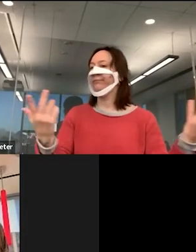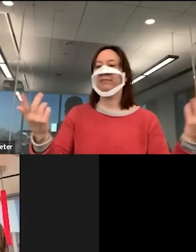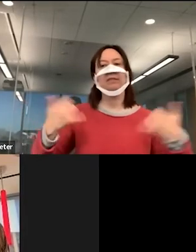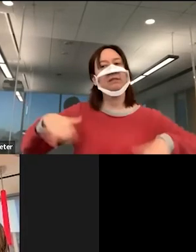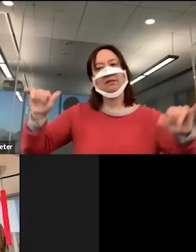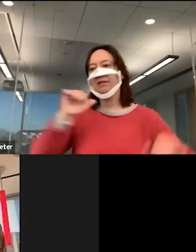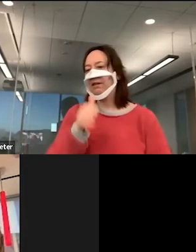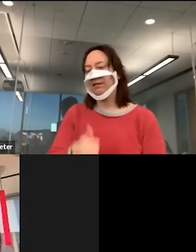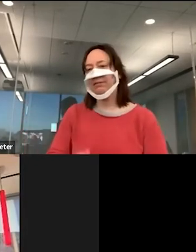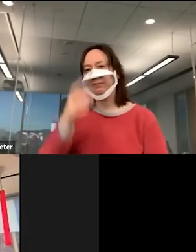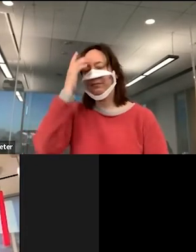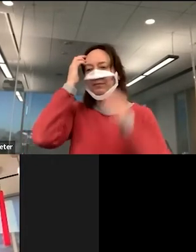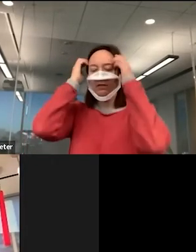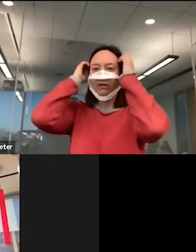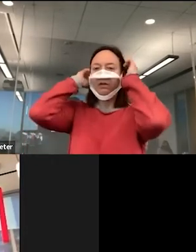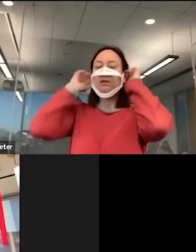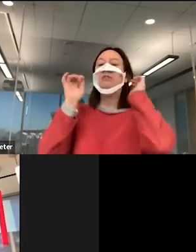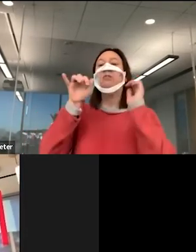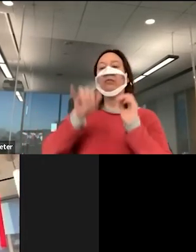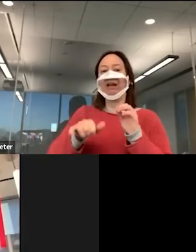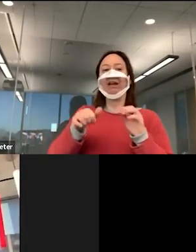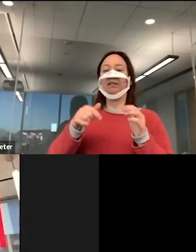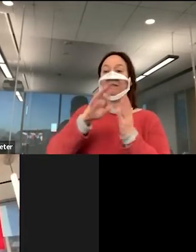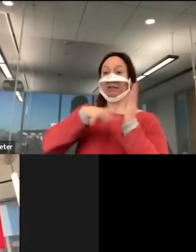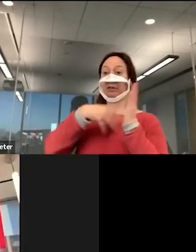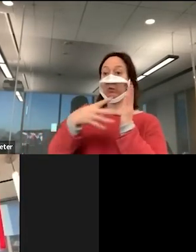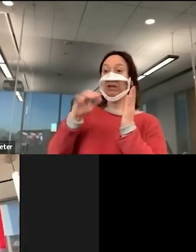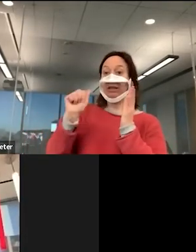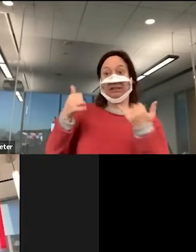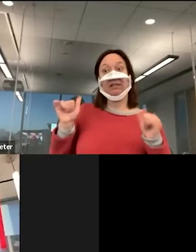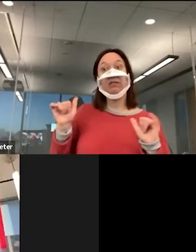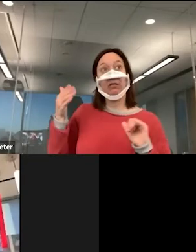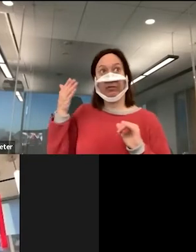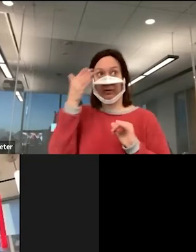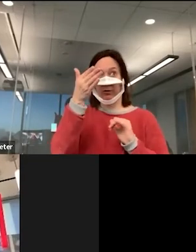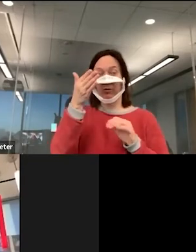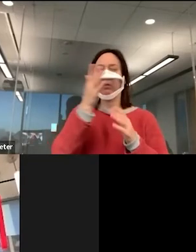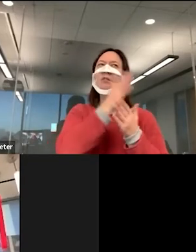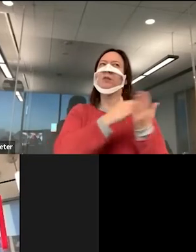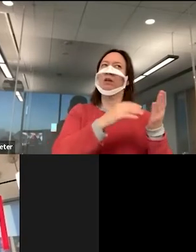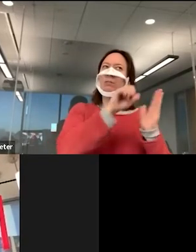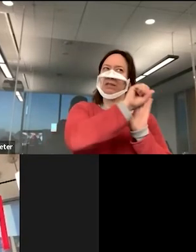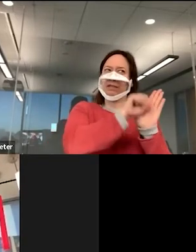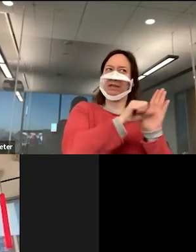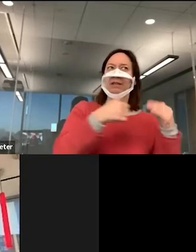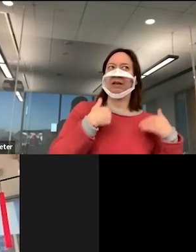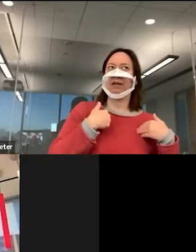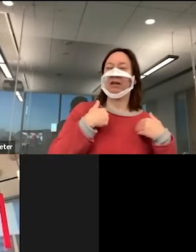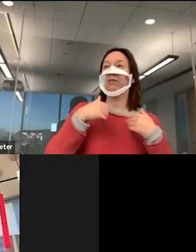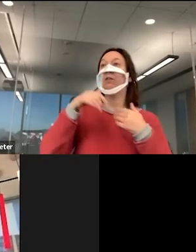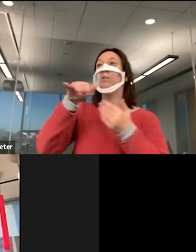so that mechanism still exists and some states have it the city of new york has a similar